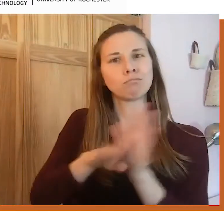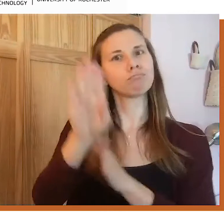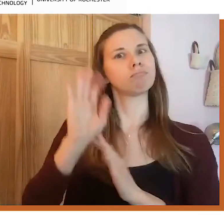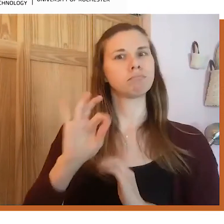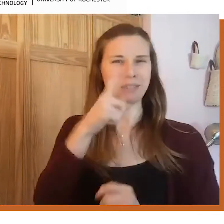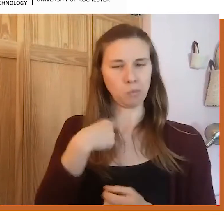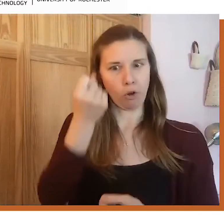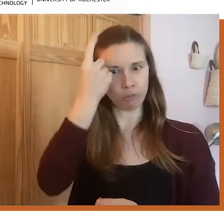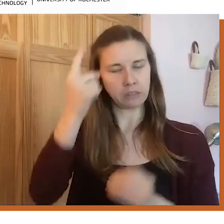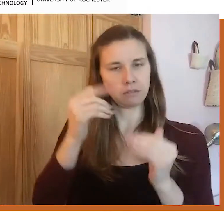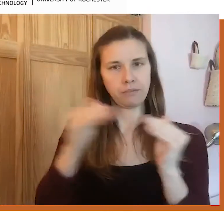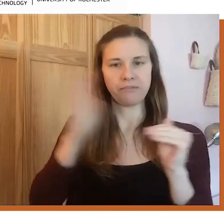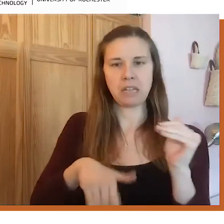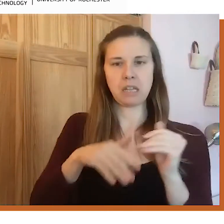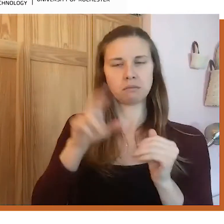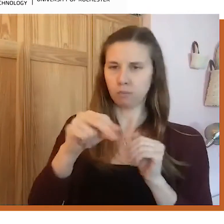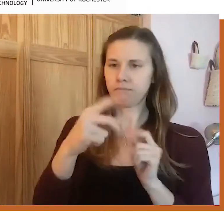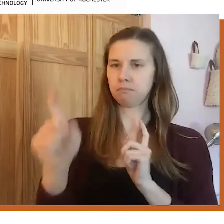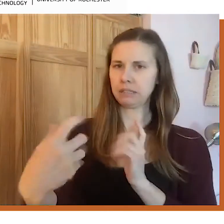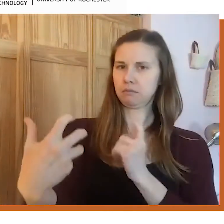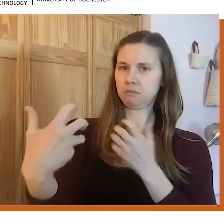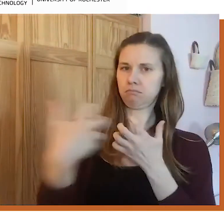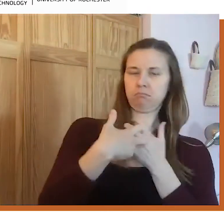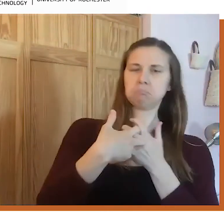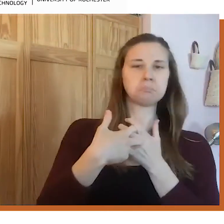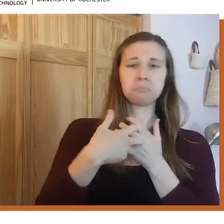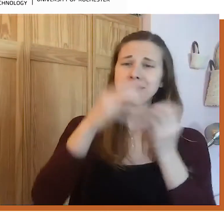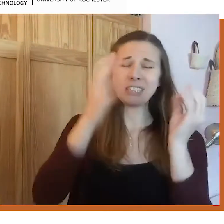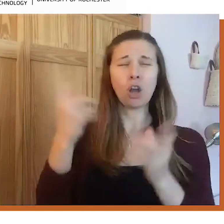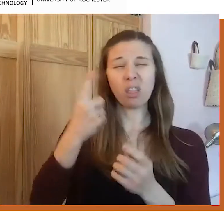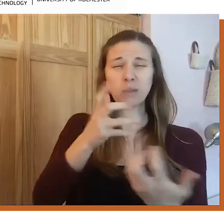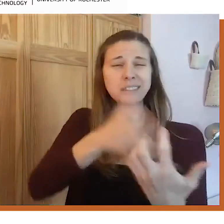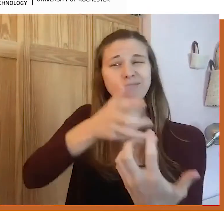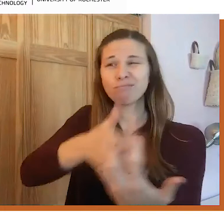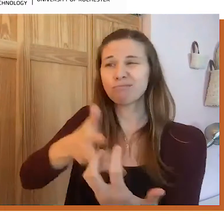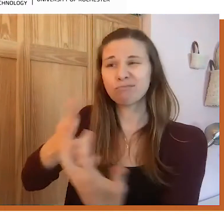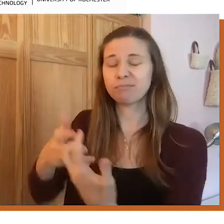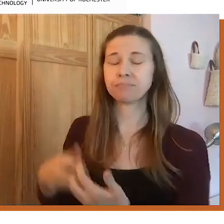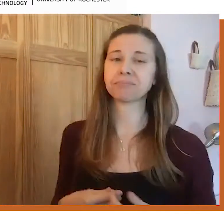but we were accommodated for the level that we were at, and I remember one of my best and favorite teachers